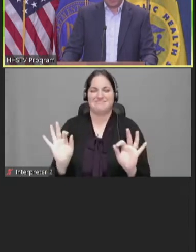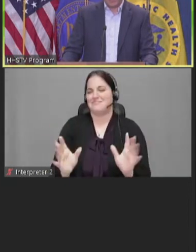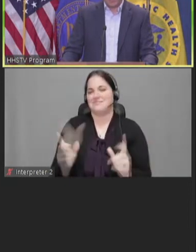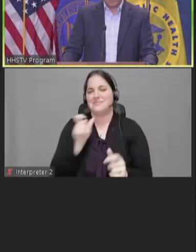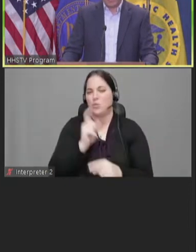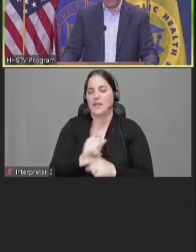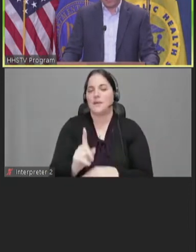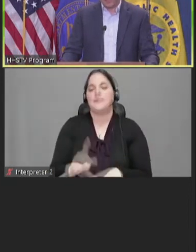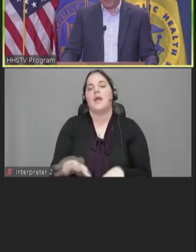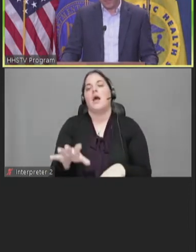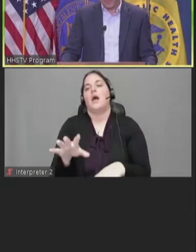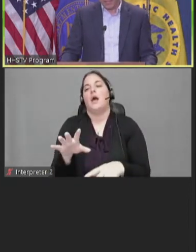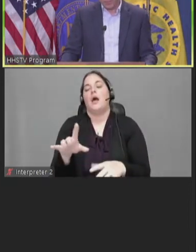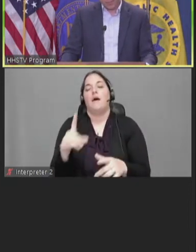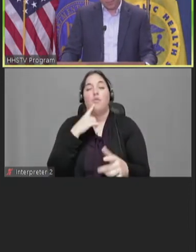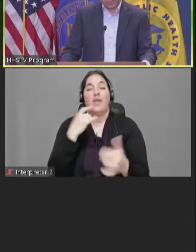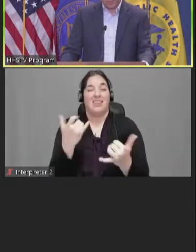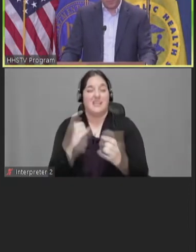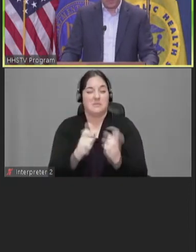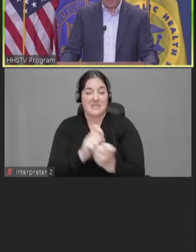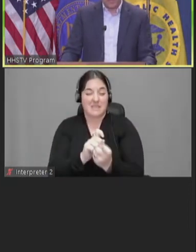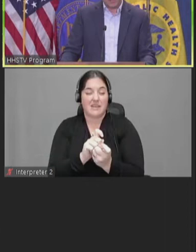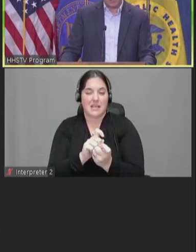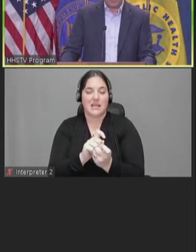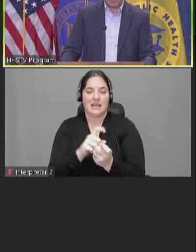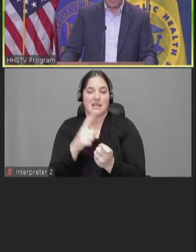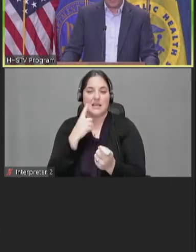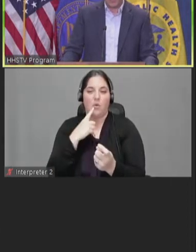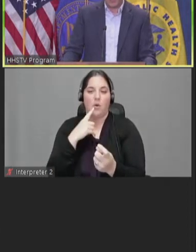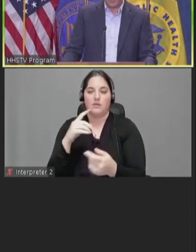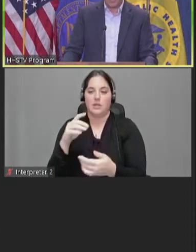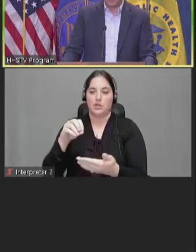in this particular manuscript in the Journal of Infectious Diseases, they concluded that